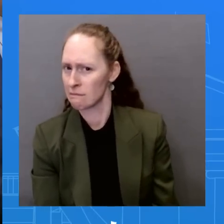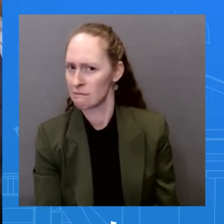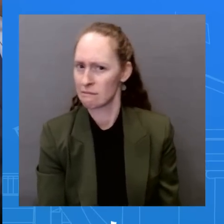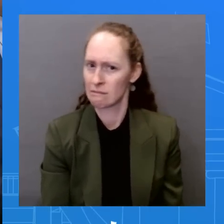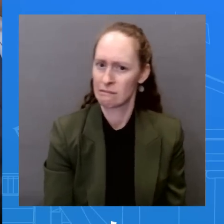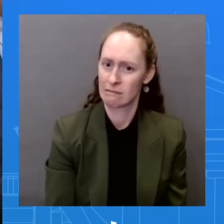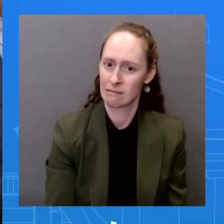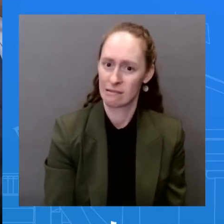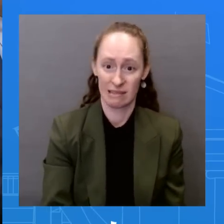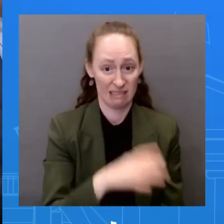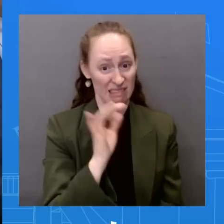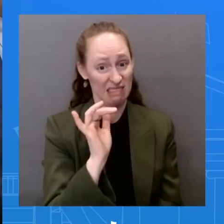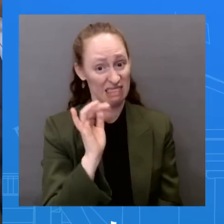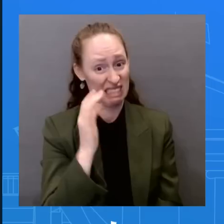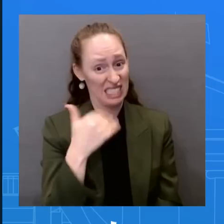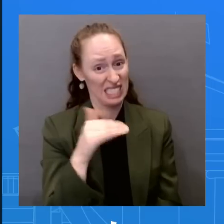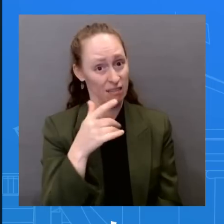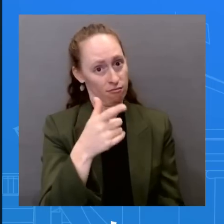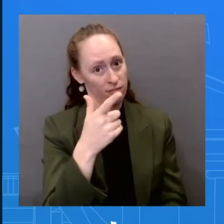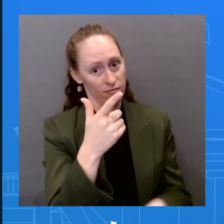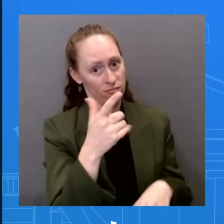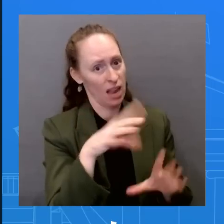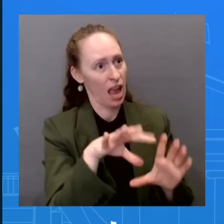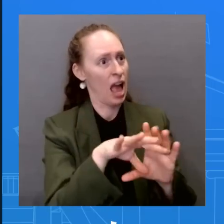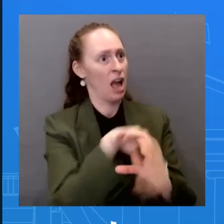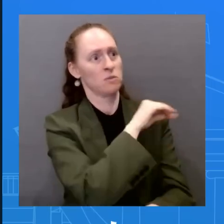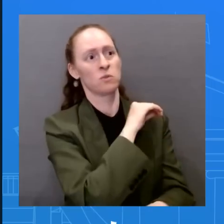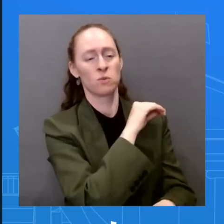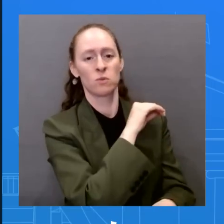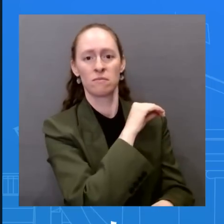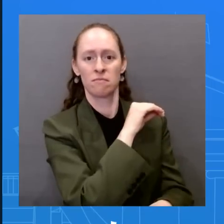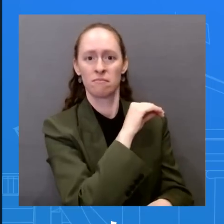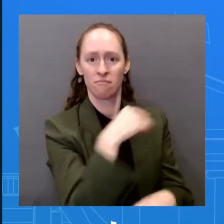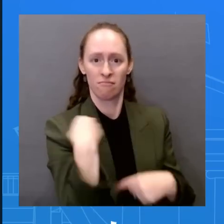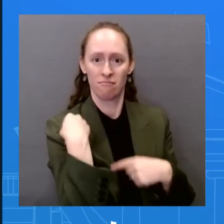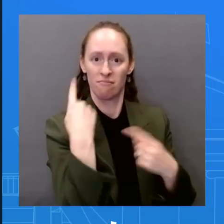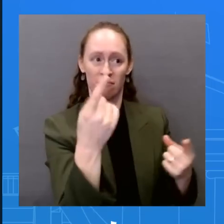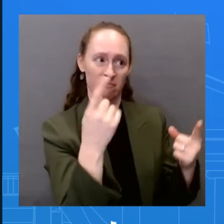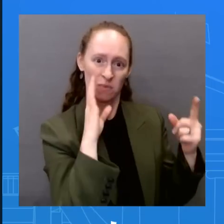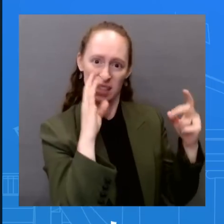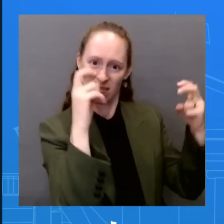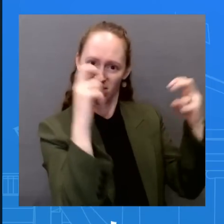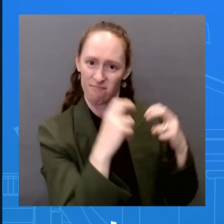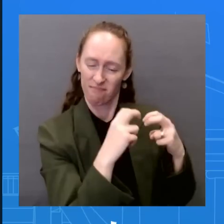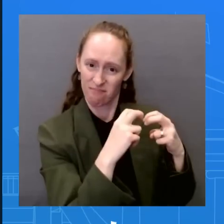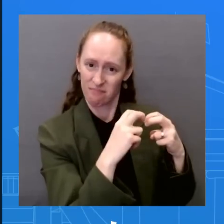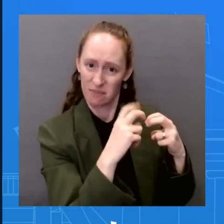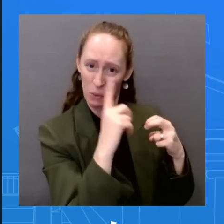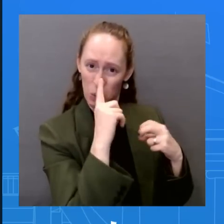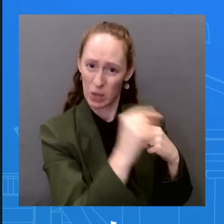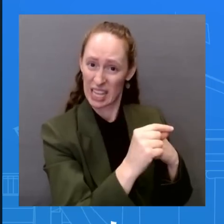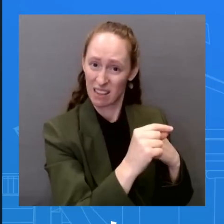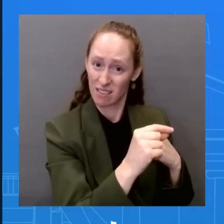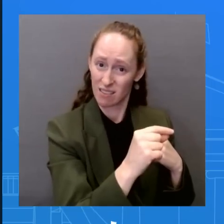Ms. Jean-Pierre: So, you know -- and we have said this before -- I'm not going to speak to reported meetings between other countries.